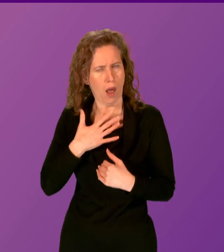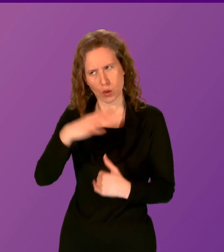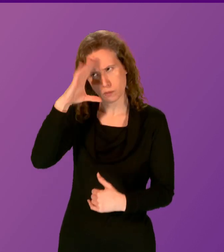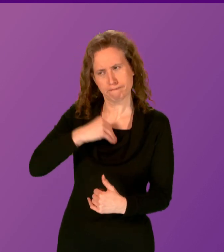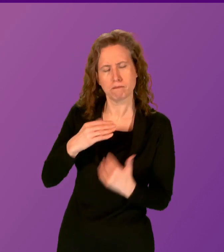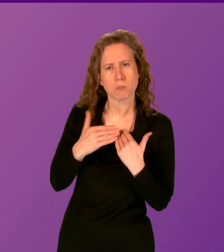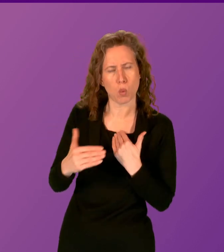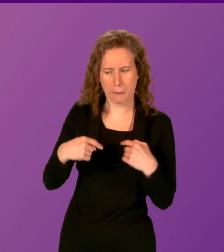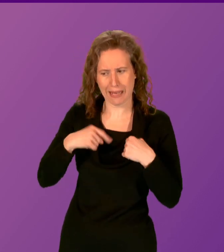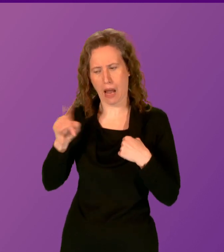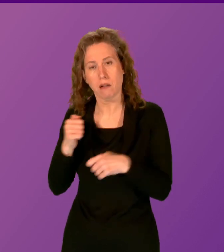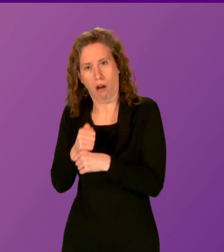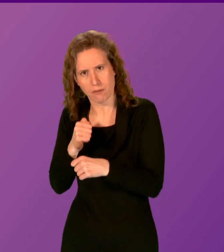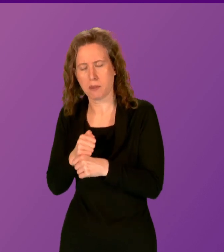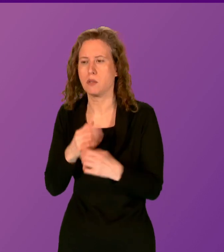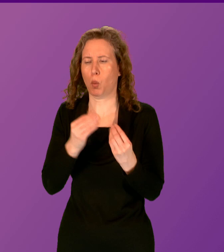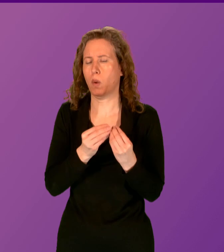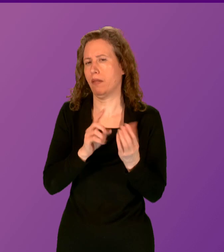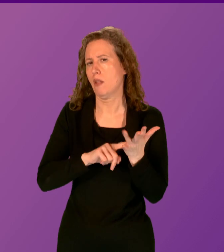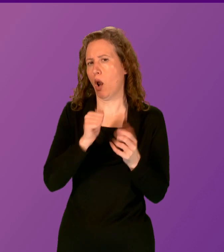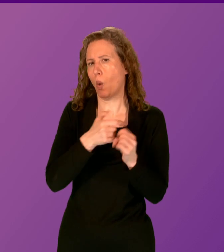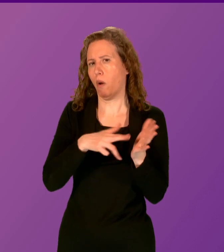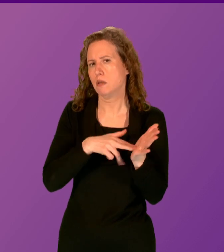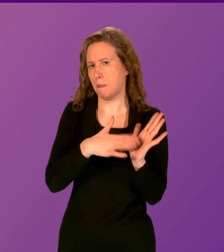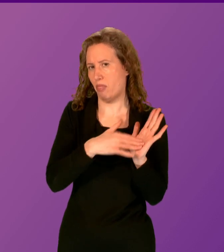case, with the permission of Logan’s mother, Michaela.